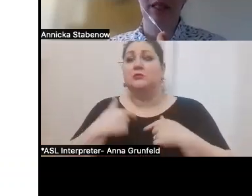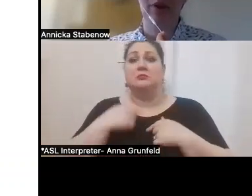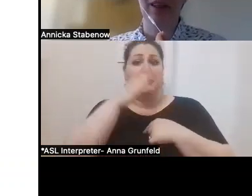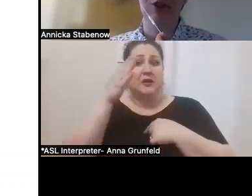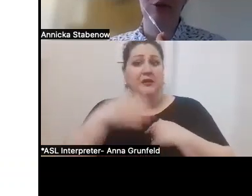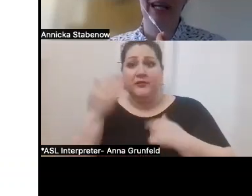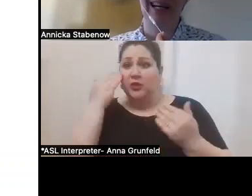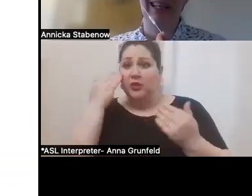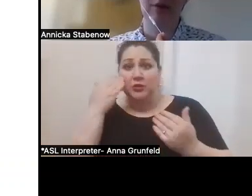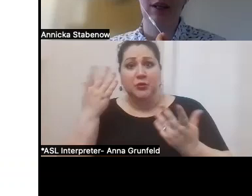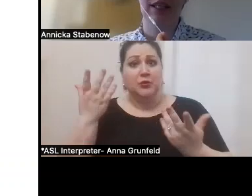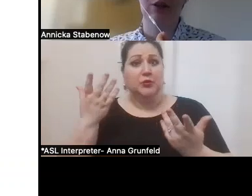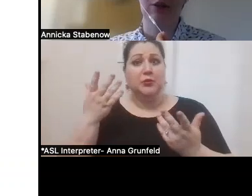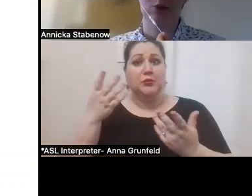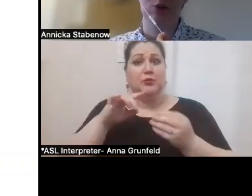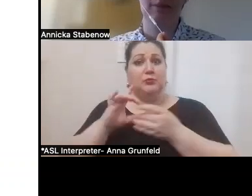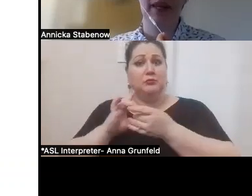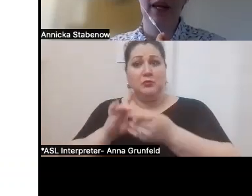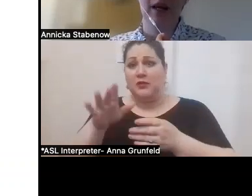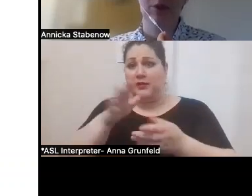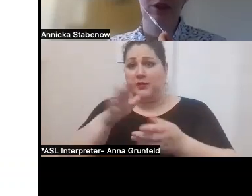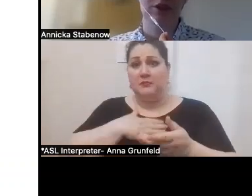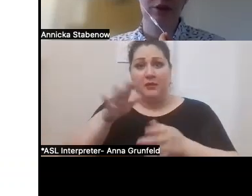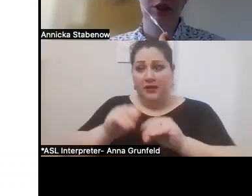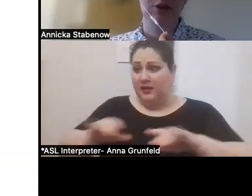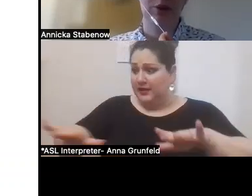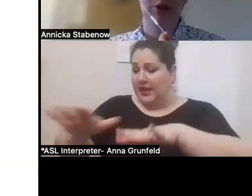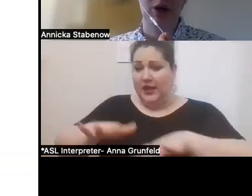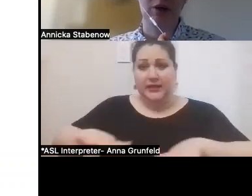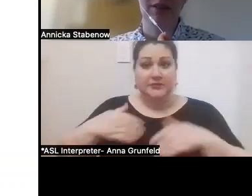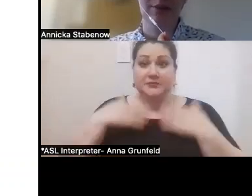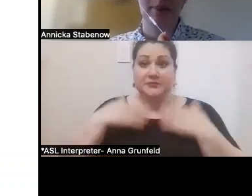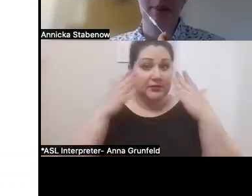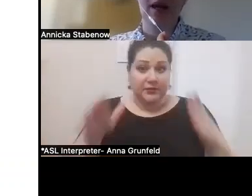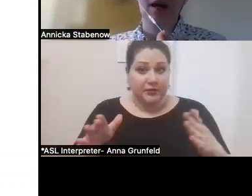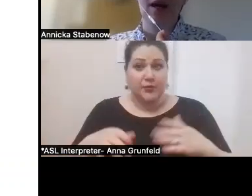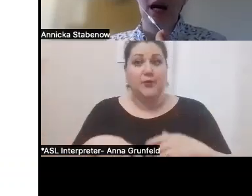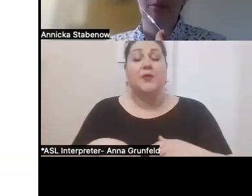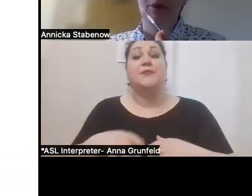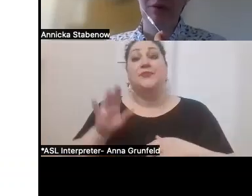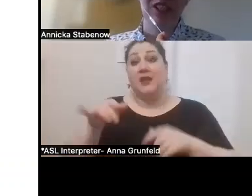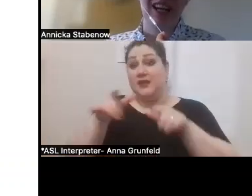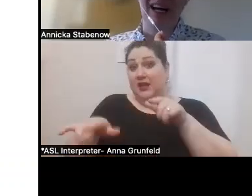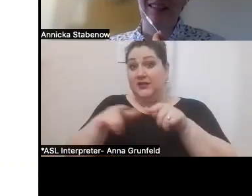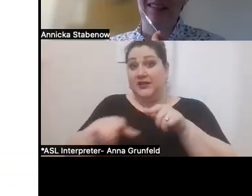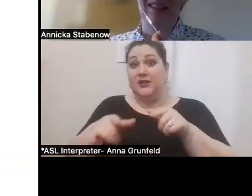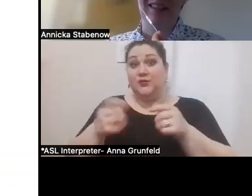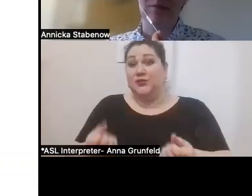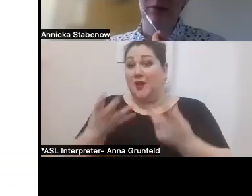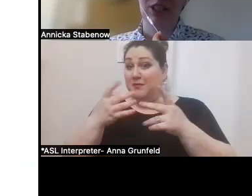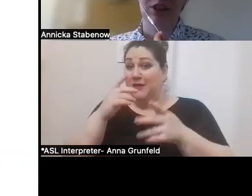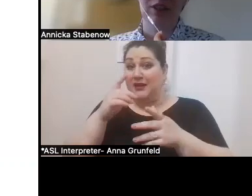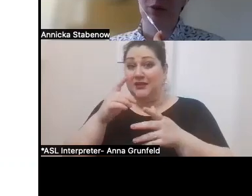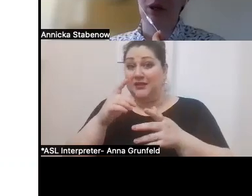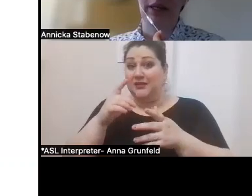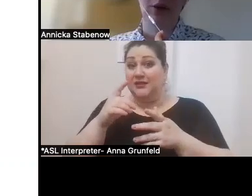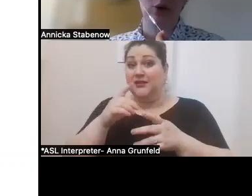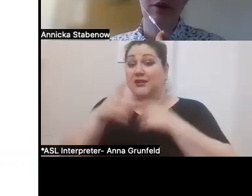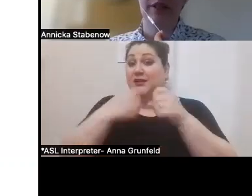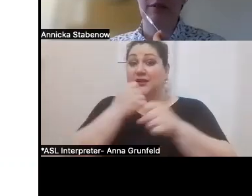within the Shubanakity residential school and was discouraged throughout the province. I'm privileged to have access to this information through online courses,